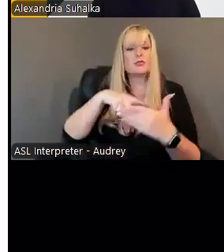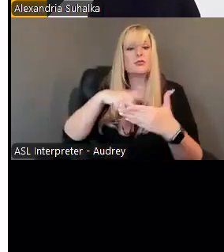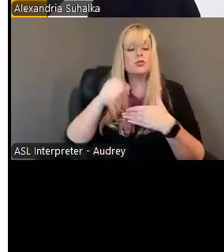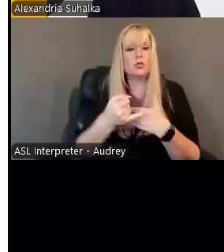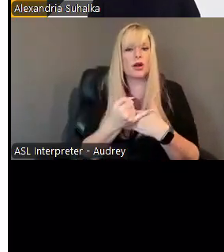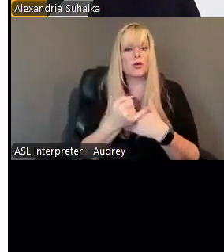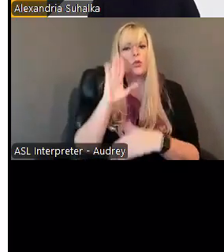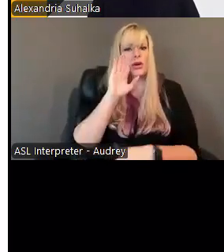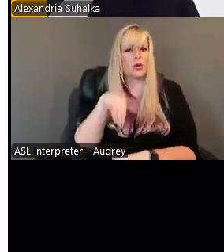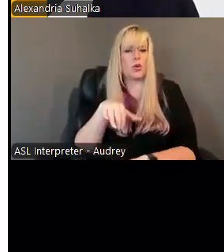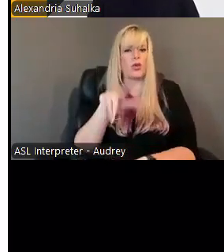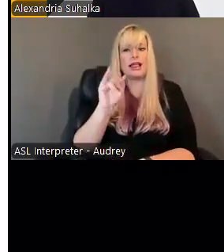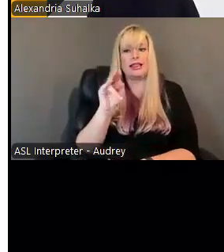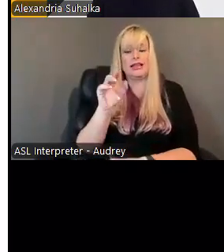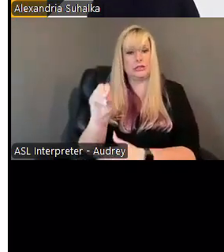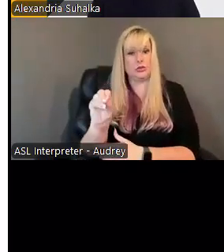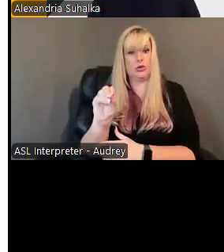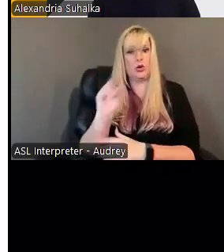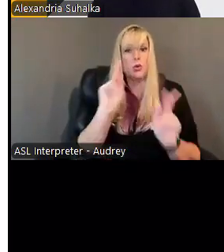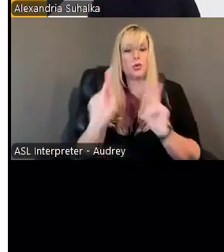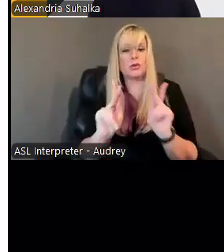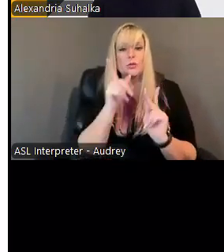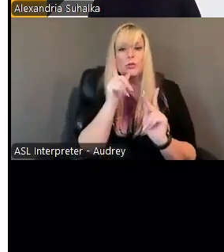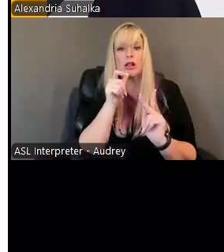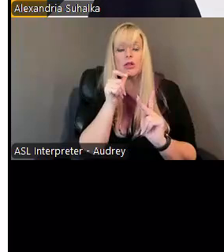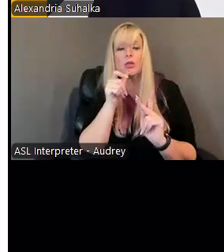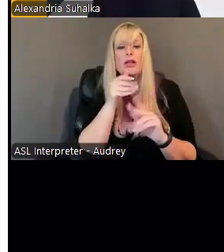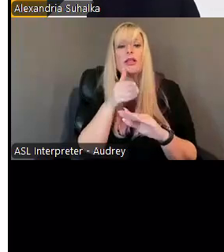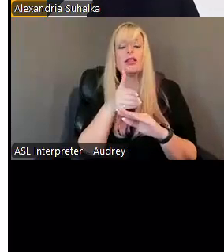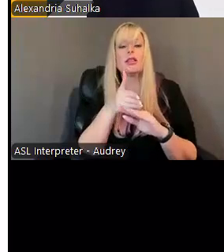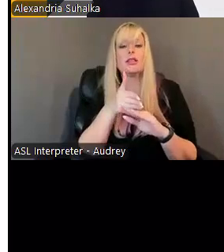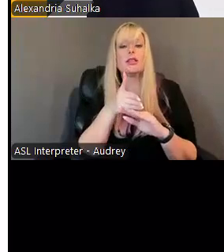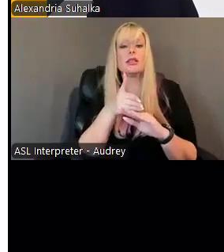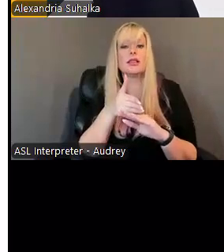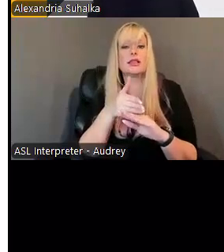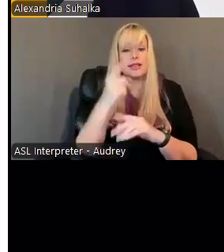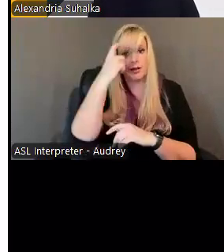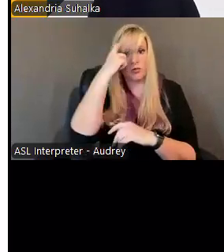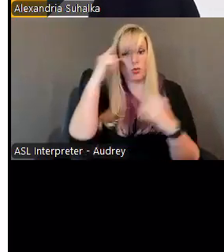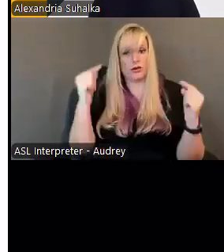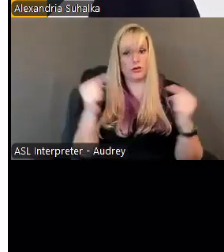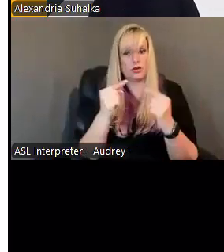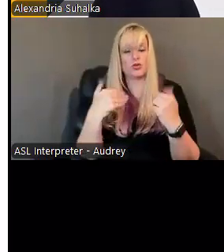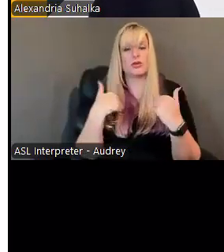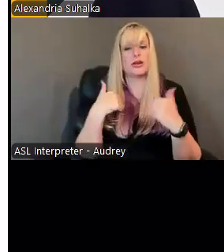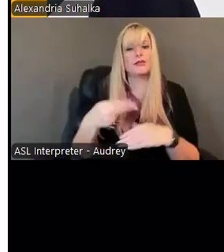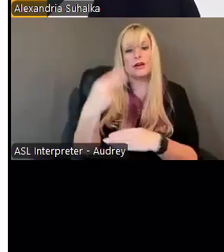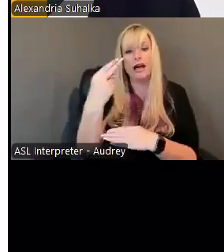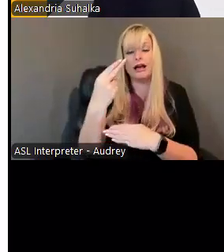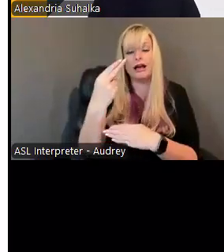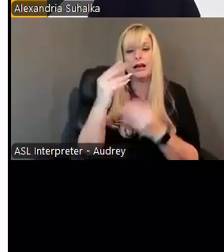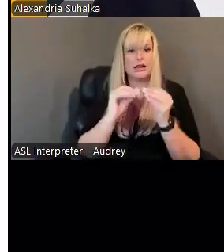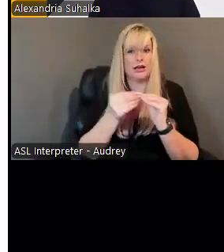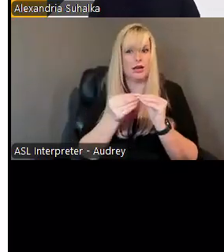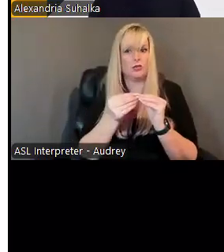that Latino persons with post acquired brain injury have higher rates of being overweight,